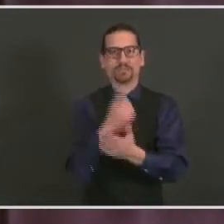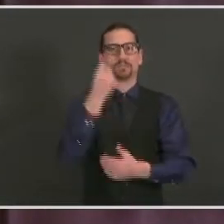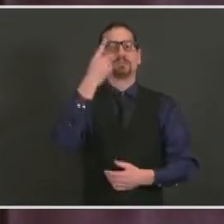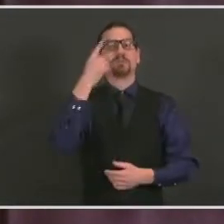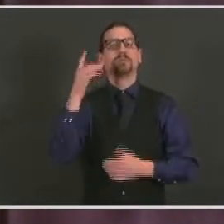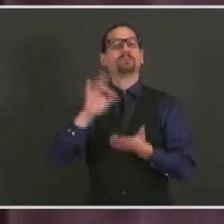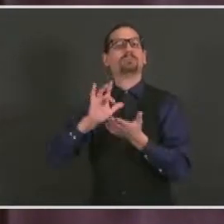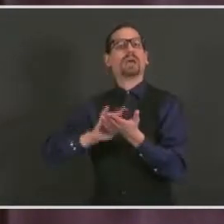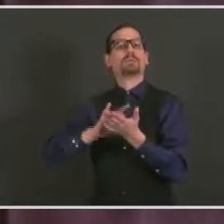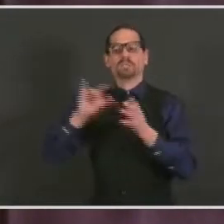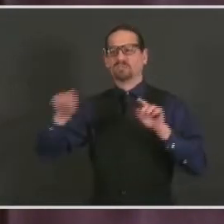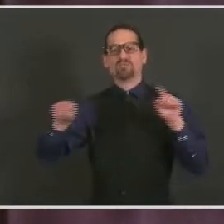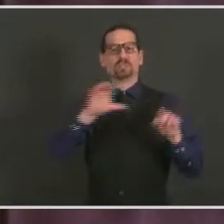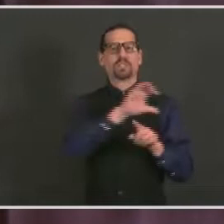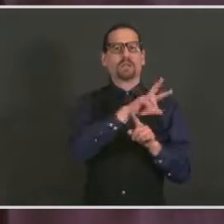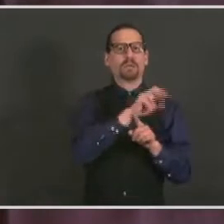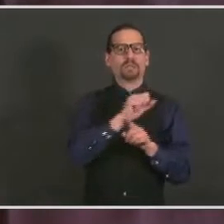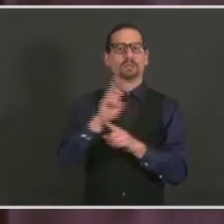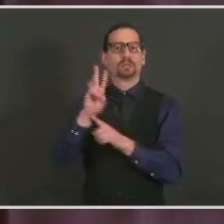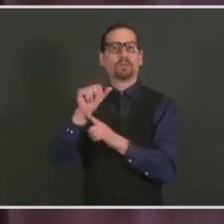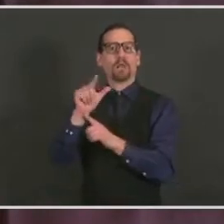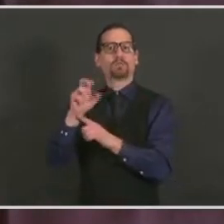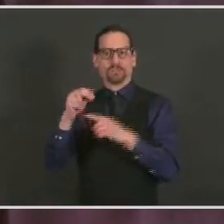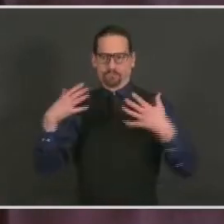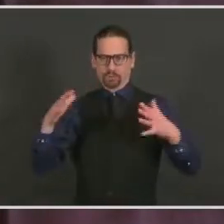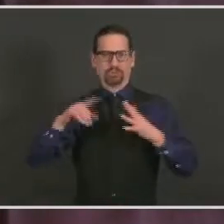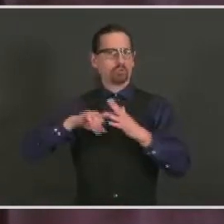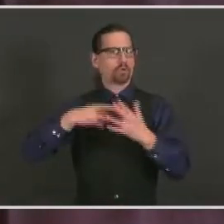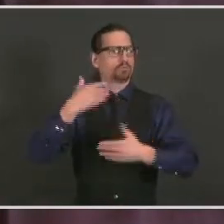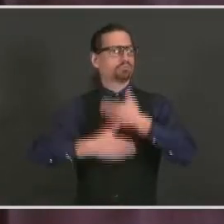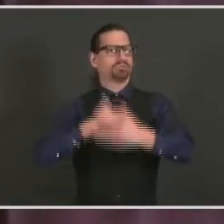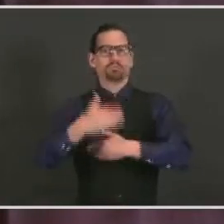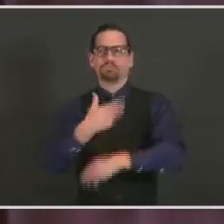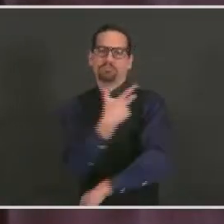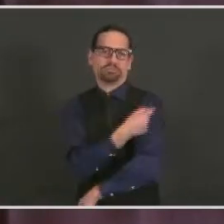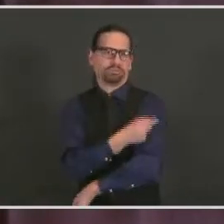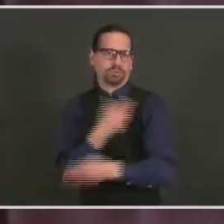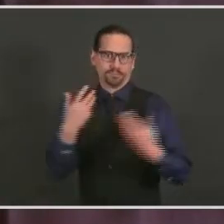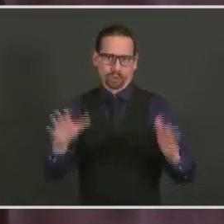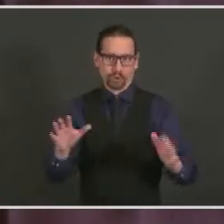DOING FOR SEVERAL WEEKS NOW IN OTHER SETTINGS. FOR THE LOCAL